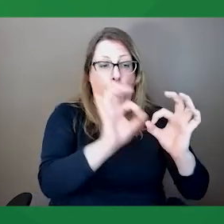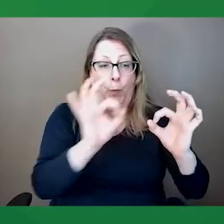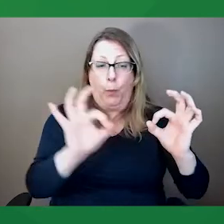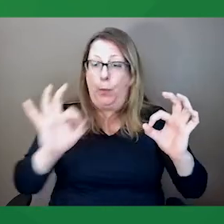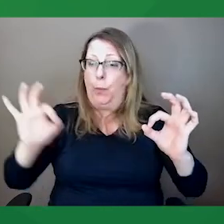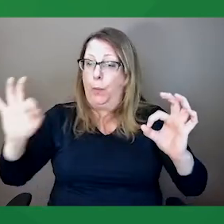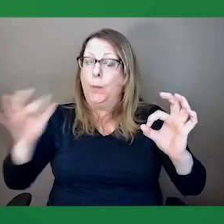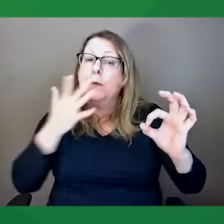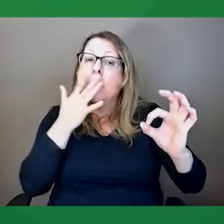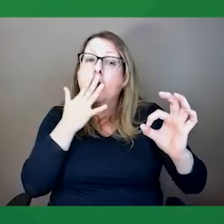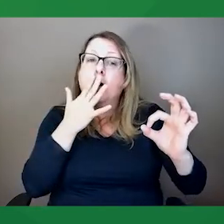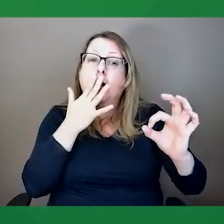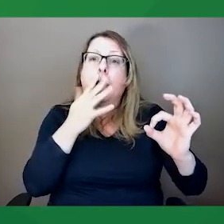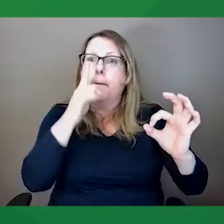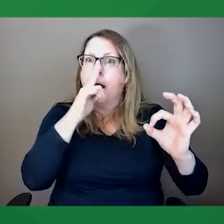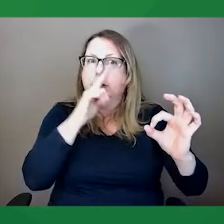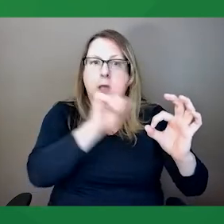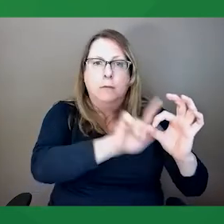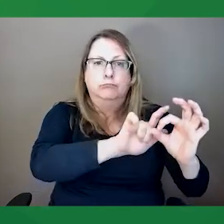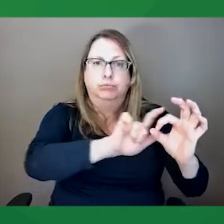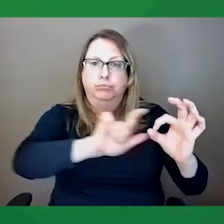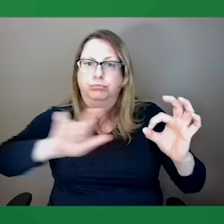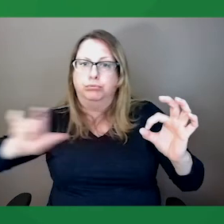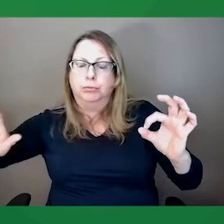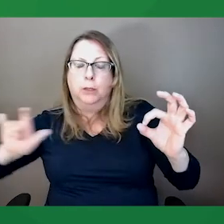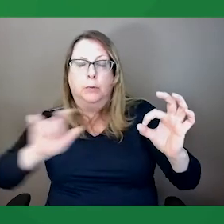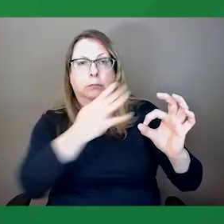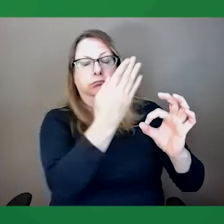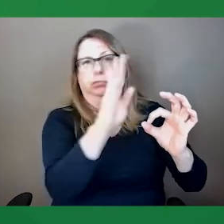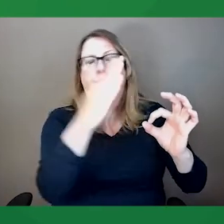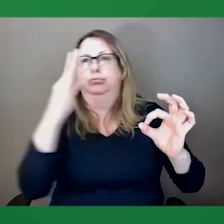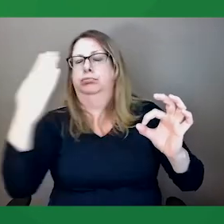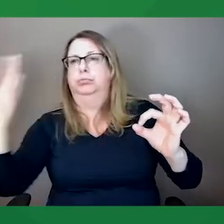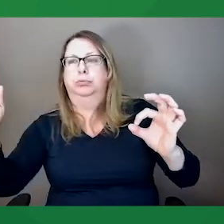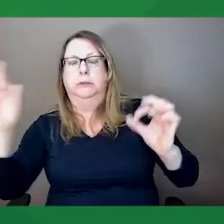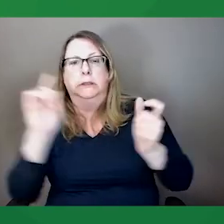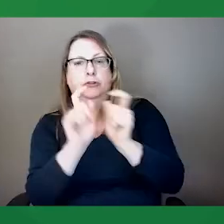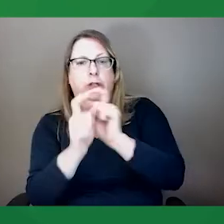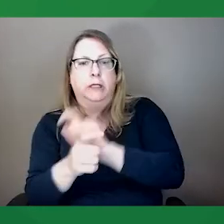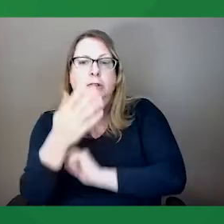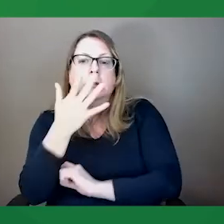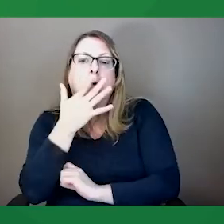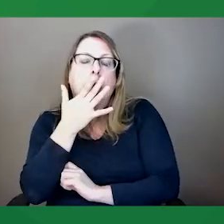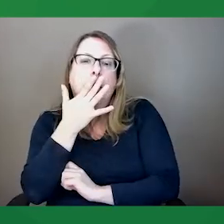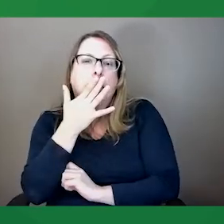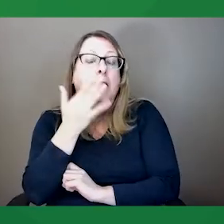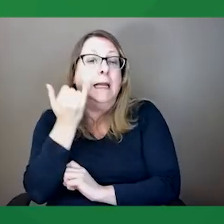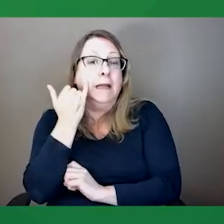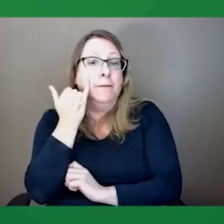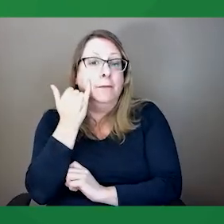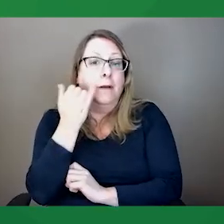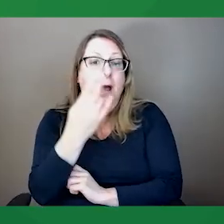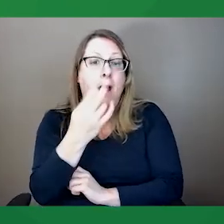sometimes it changes the color that you were selected. Red, pink, blue, light blue, even lighter blue.